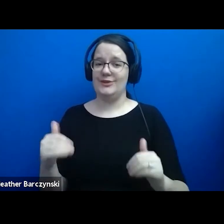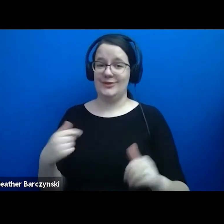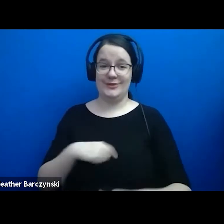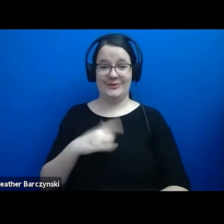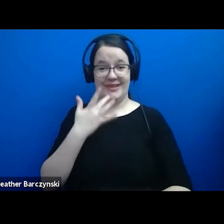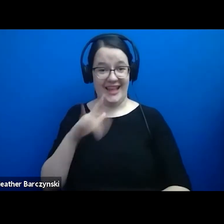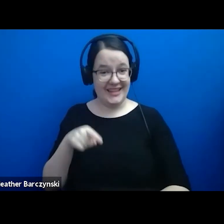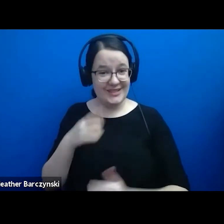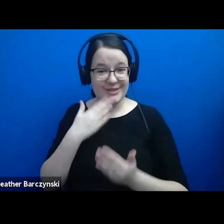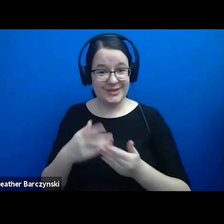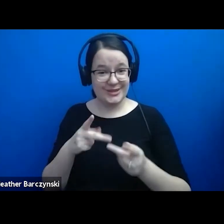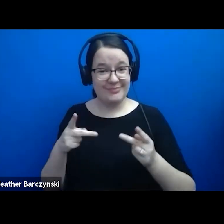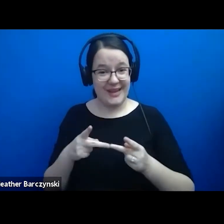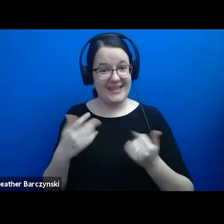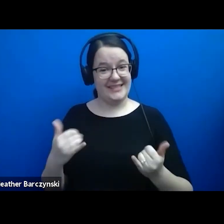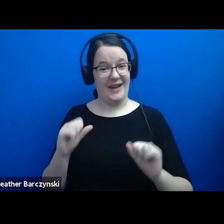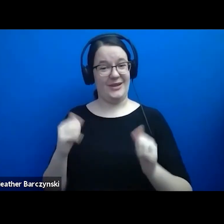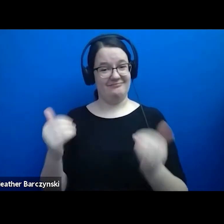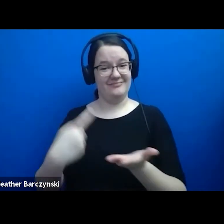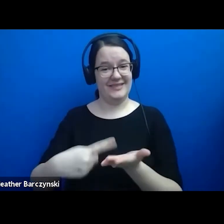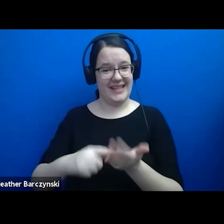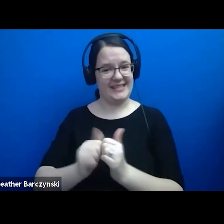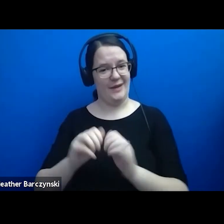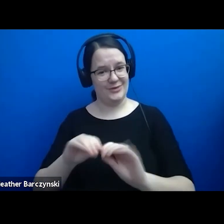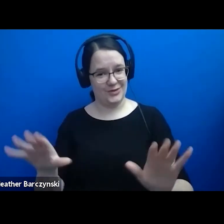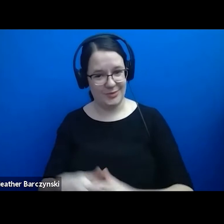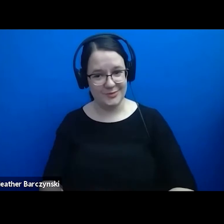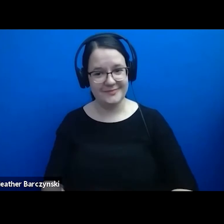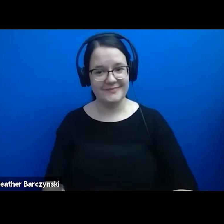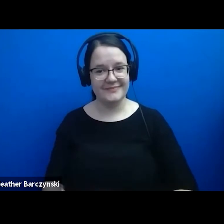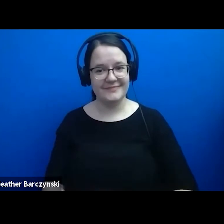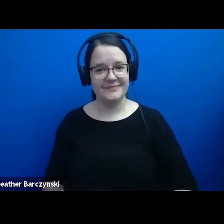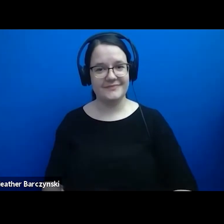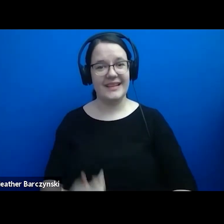to be that we are able to have that discussion um and i do think sometimes it's worth just taking